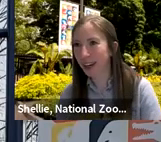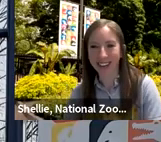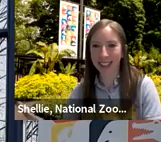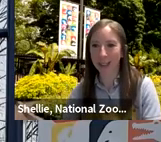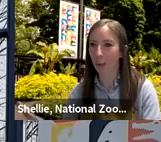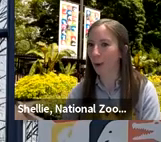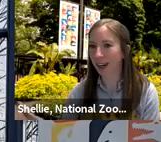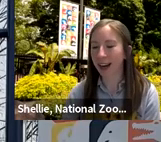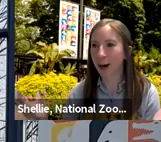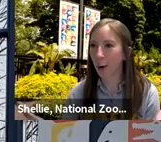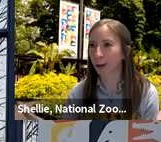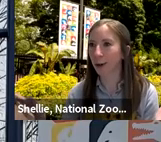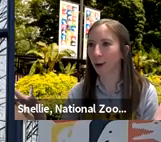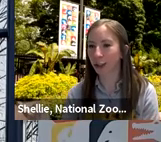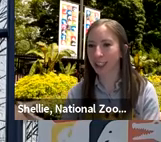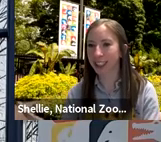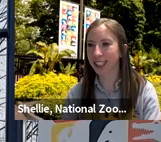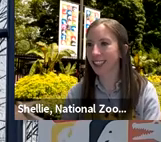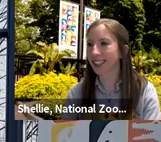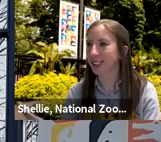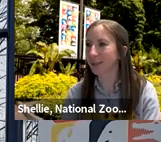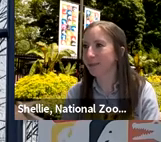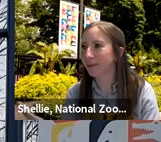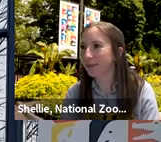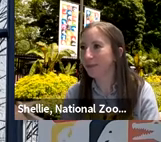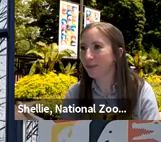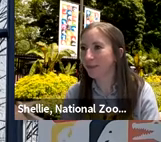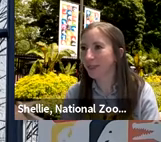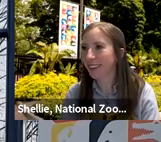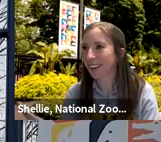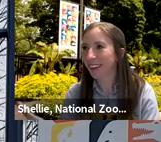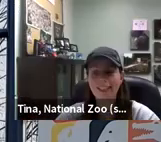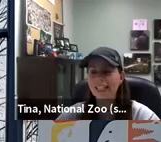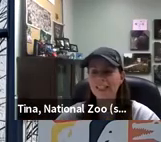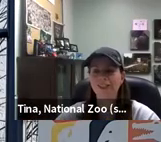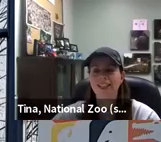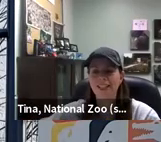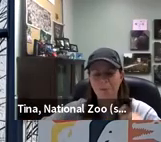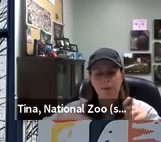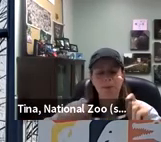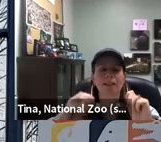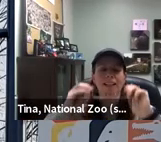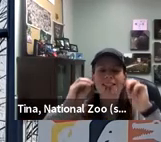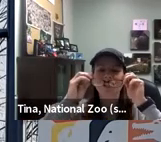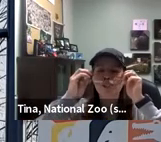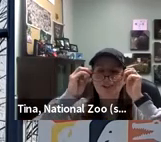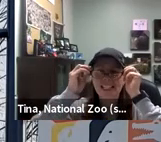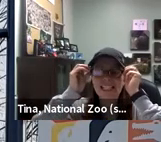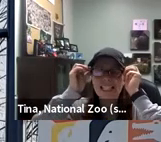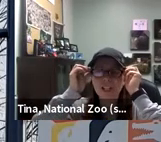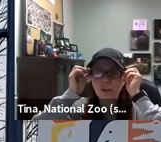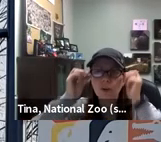telling us what a horticulturist is? [Tina] Okay I can do that! Actually I'm gonna